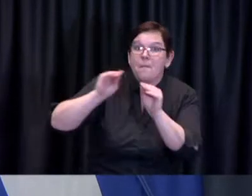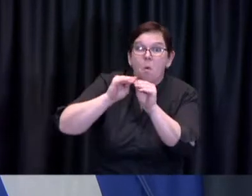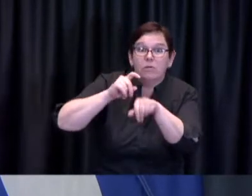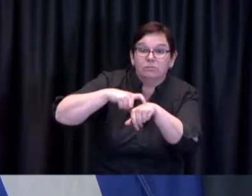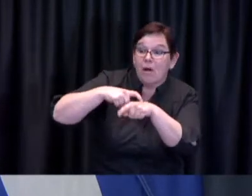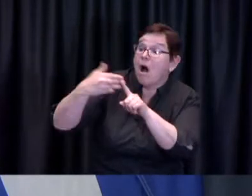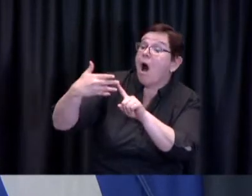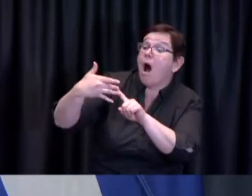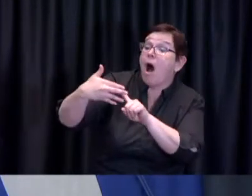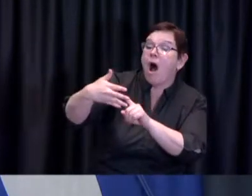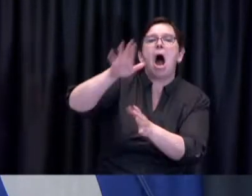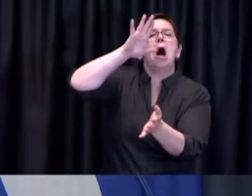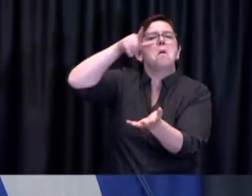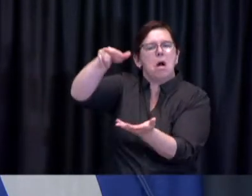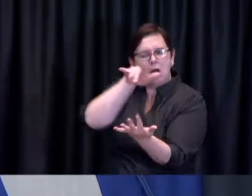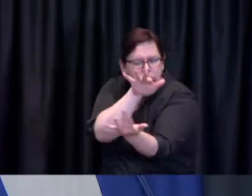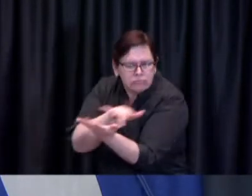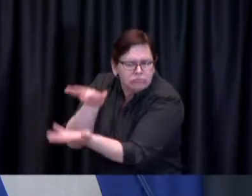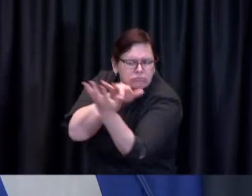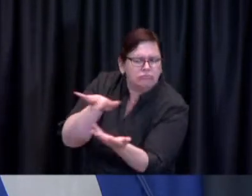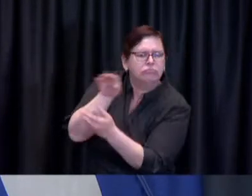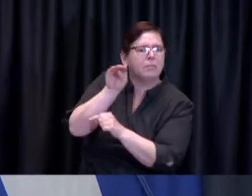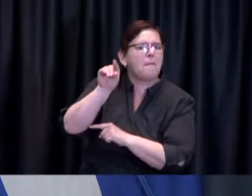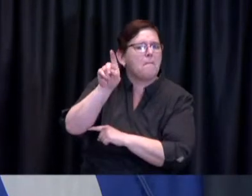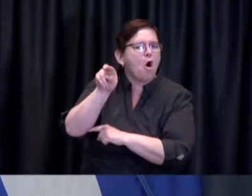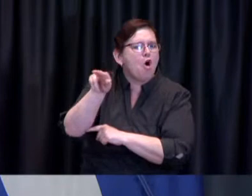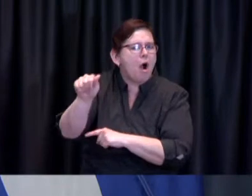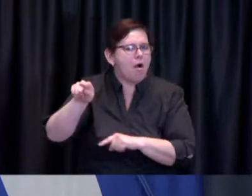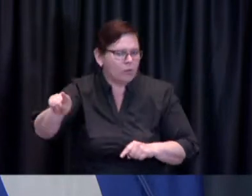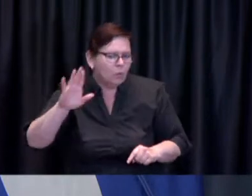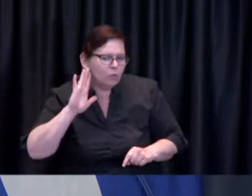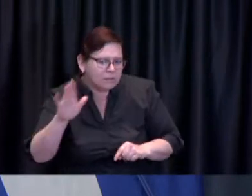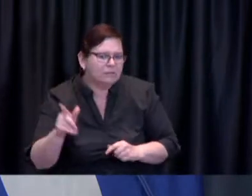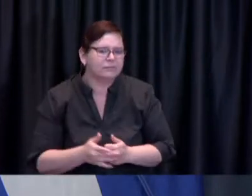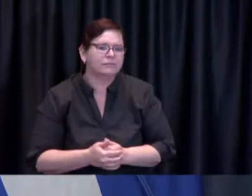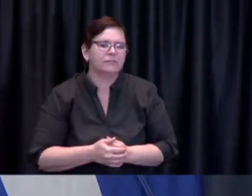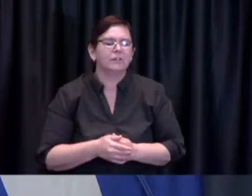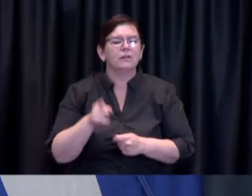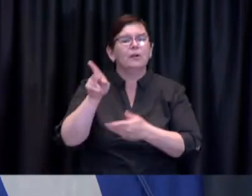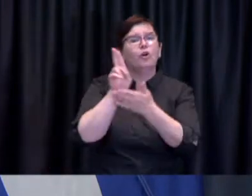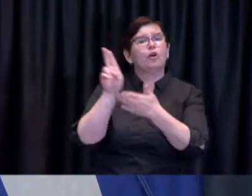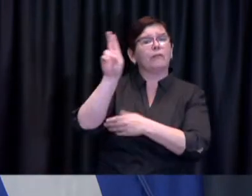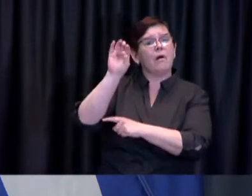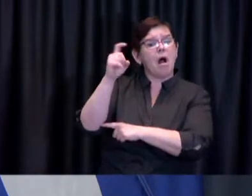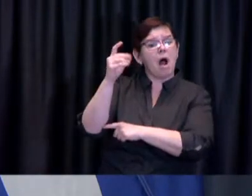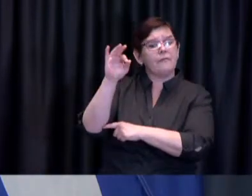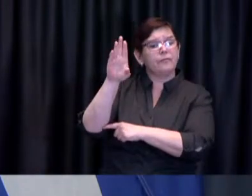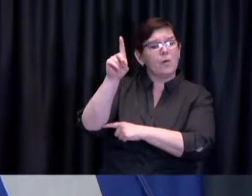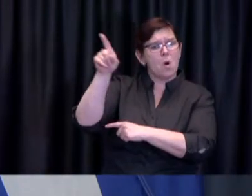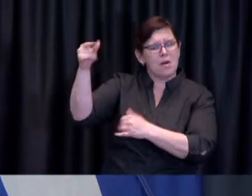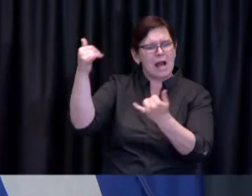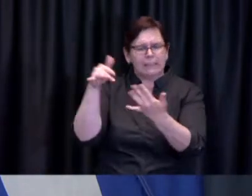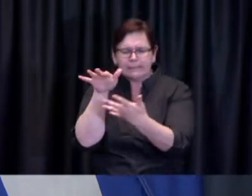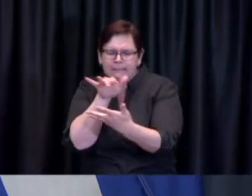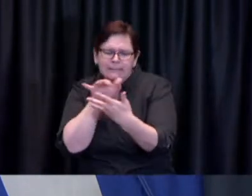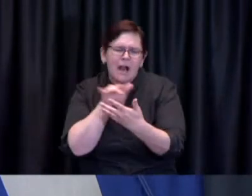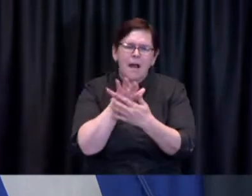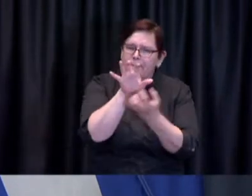ahead I know the University of Oxford study of a mix-and-match approach to two-dose vaccination